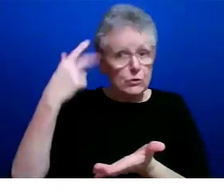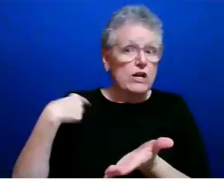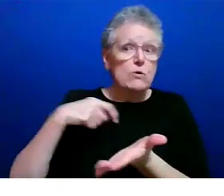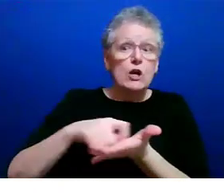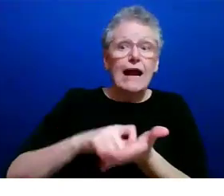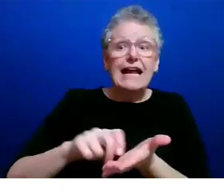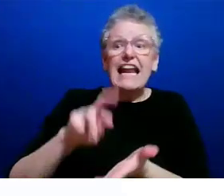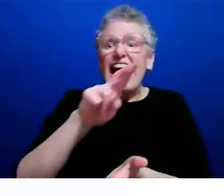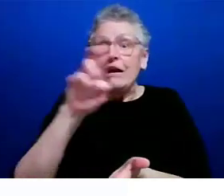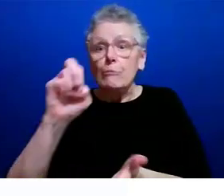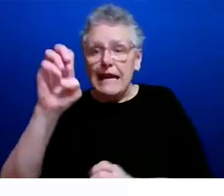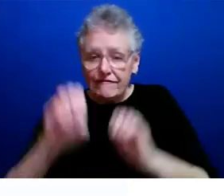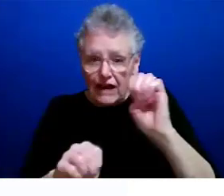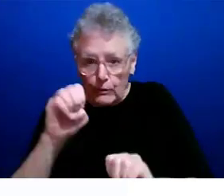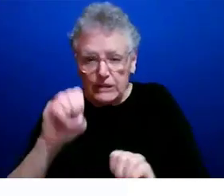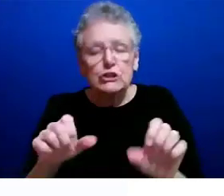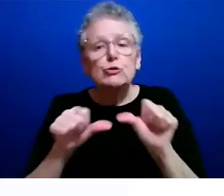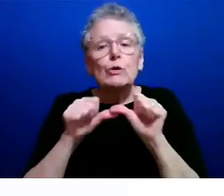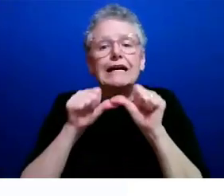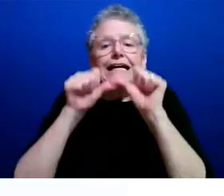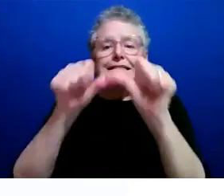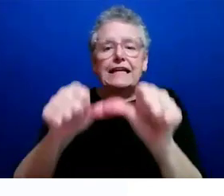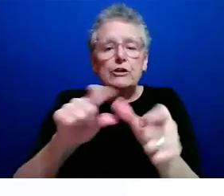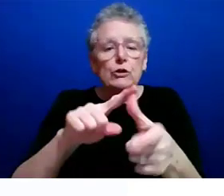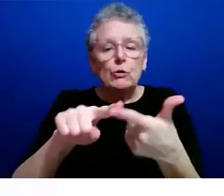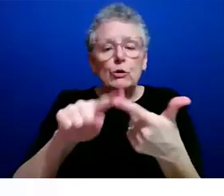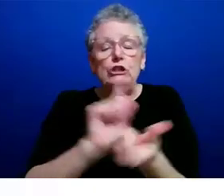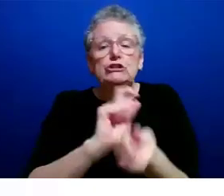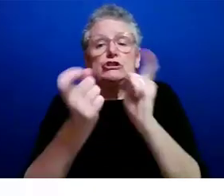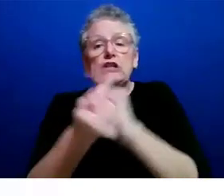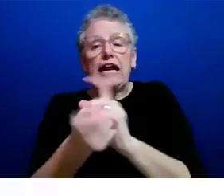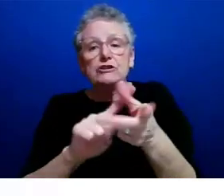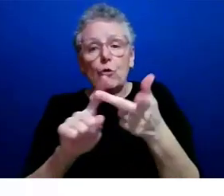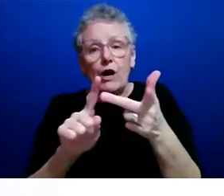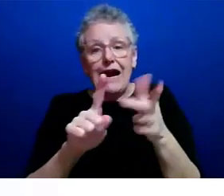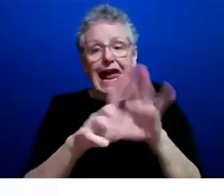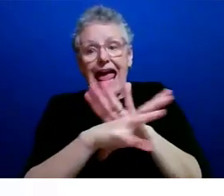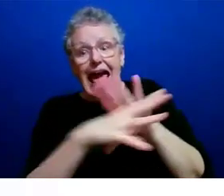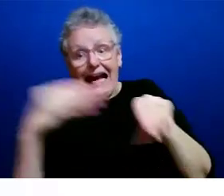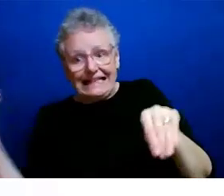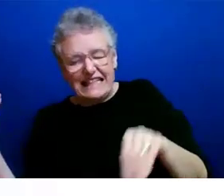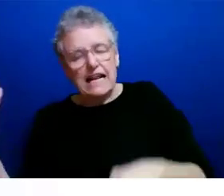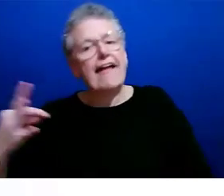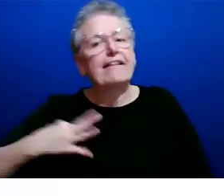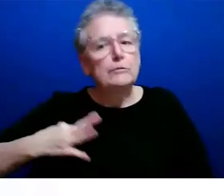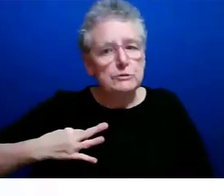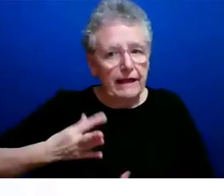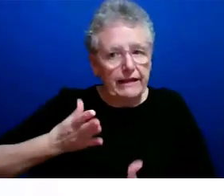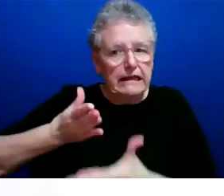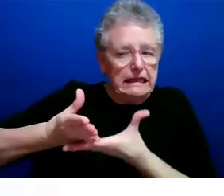is to continue change or exit eligibility.